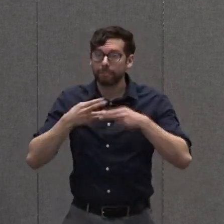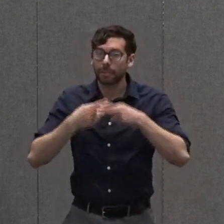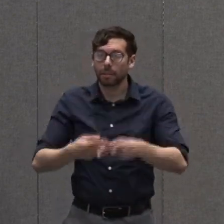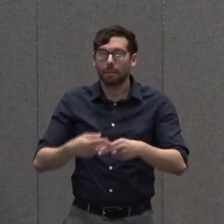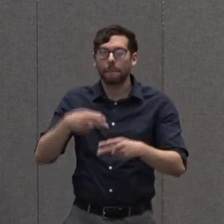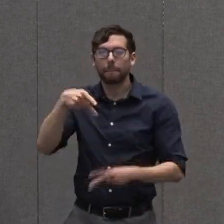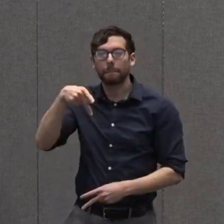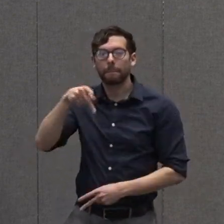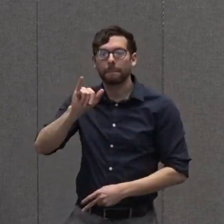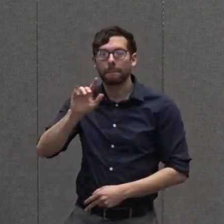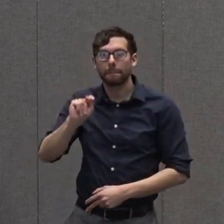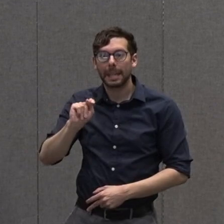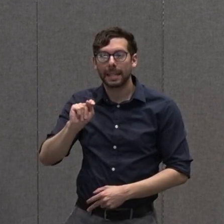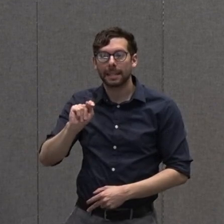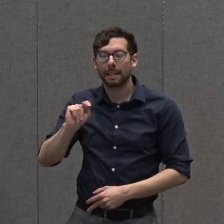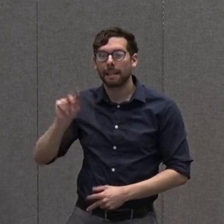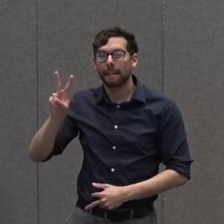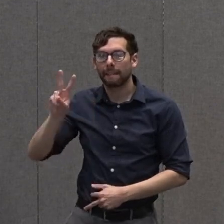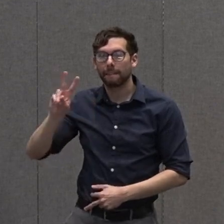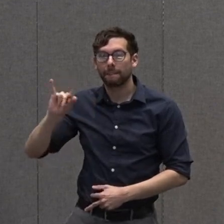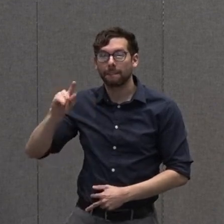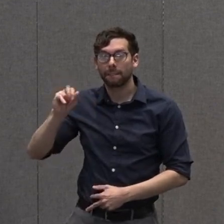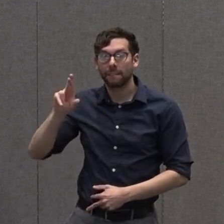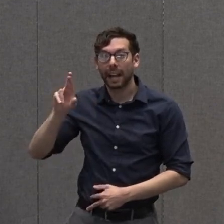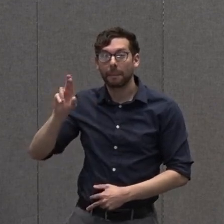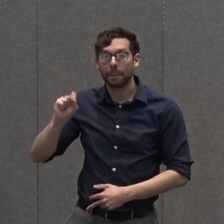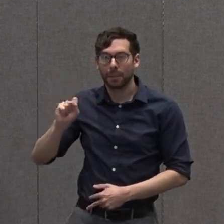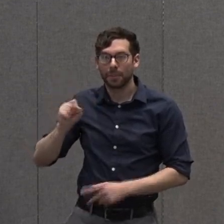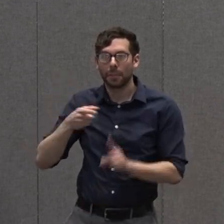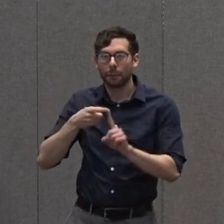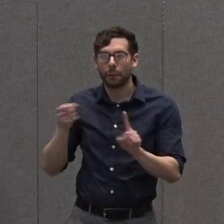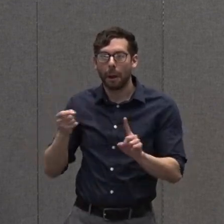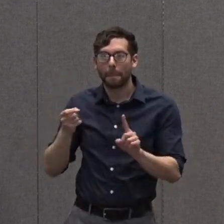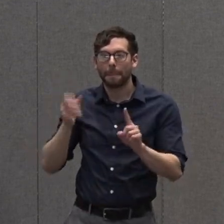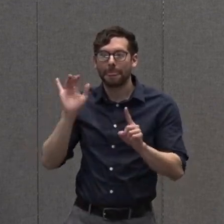but did not know what that meant. So, I learned something today. They're a subgroup of the vipers.